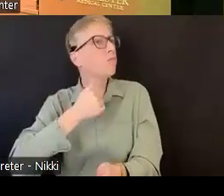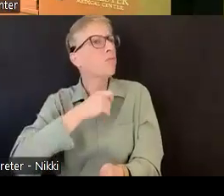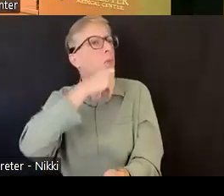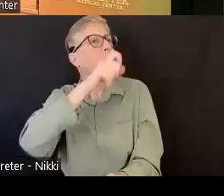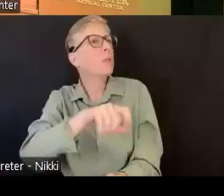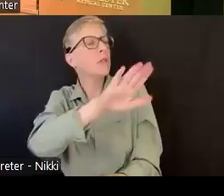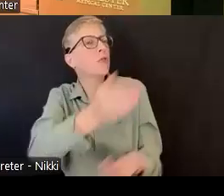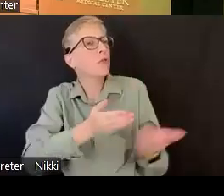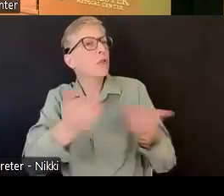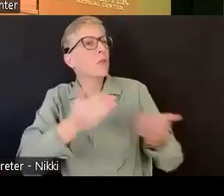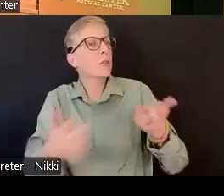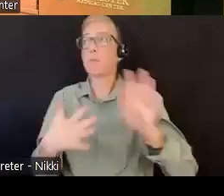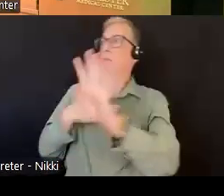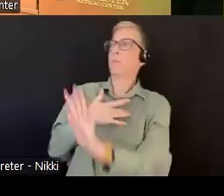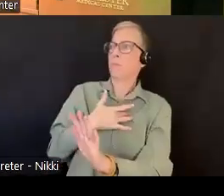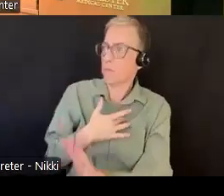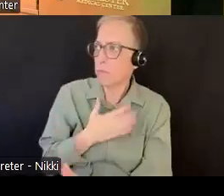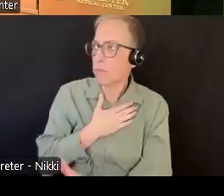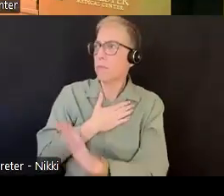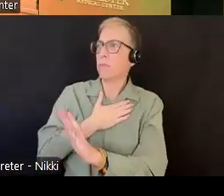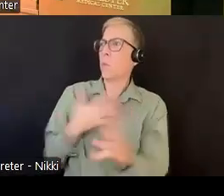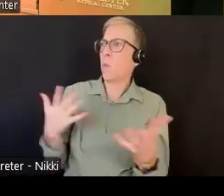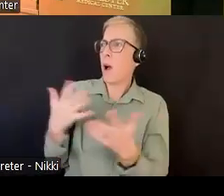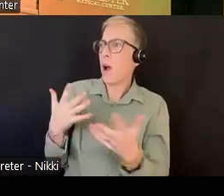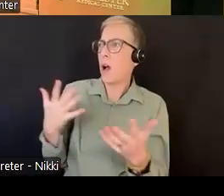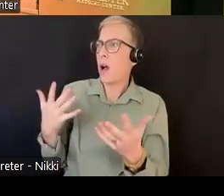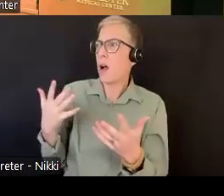I said, "Why?" He said, "Well, we found somebody who wants to work full-time." I'm like, "Oh,